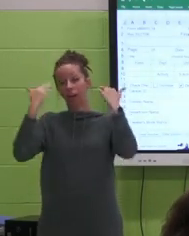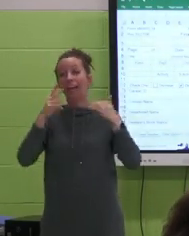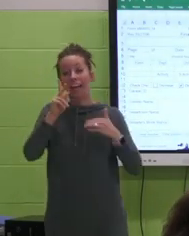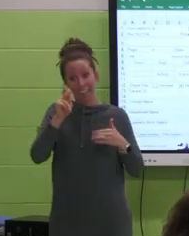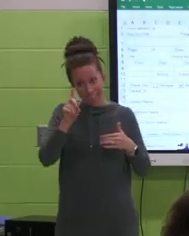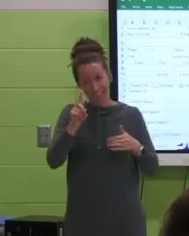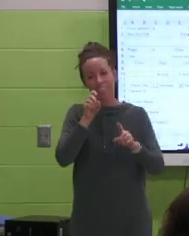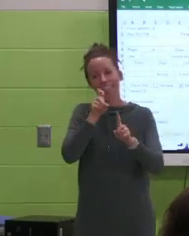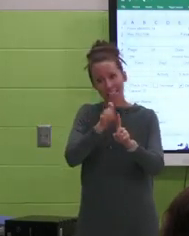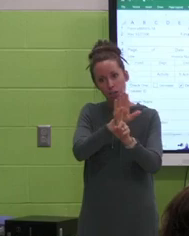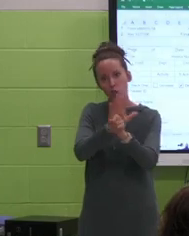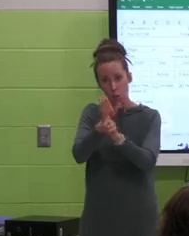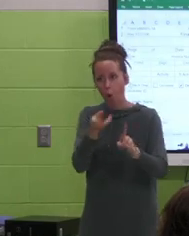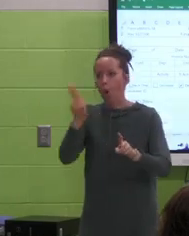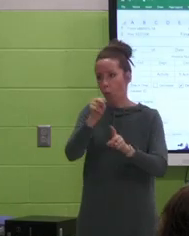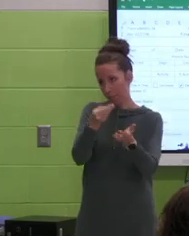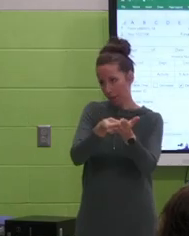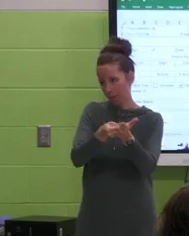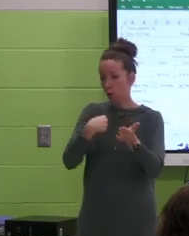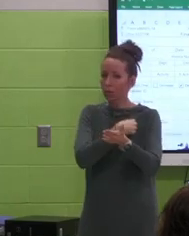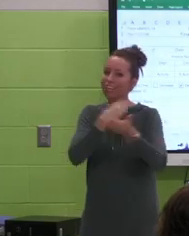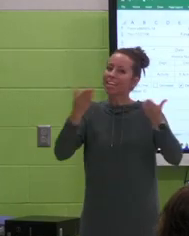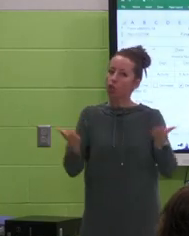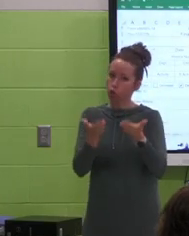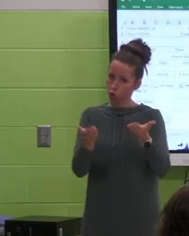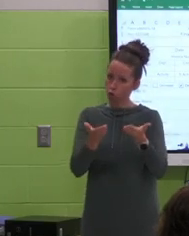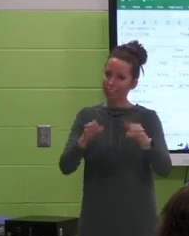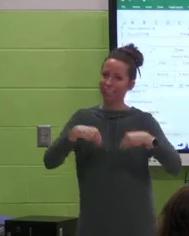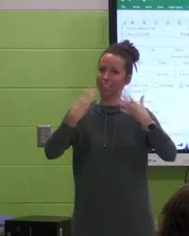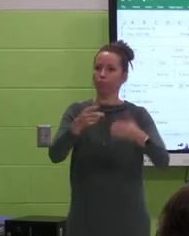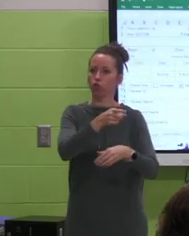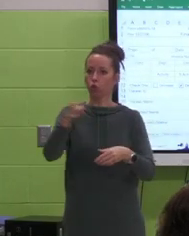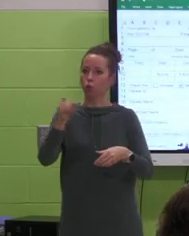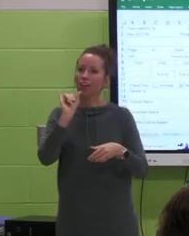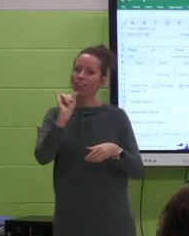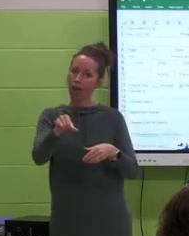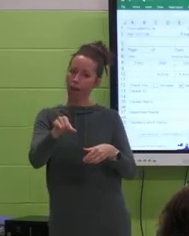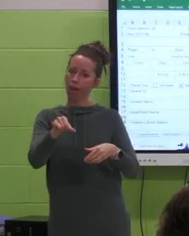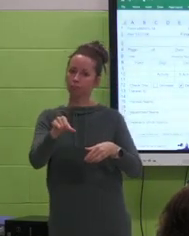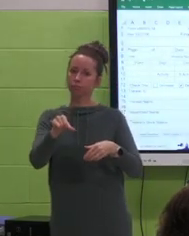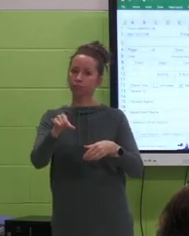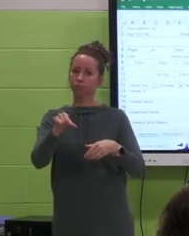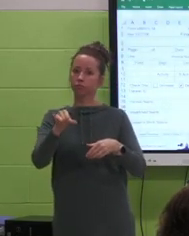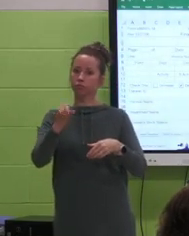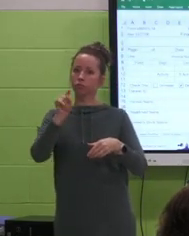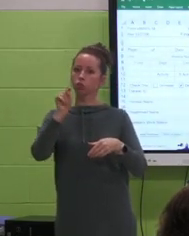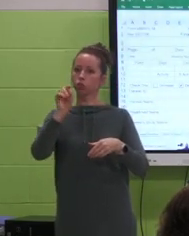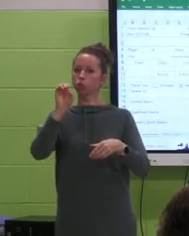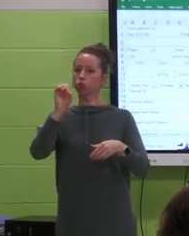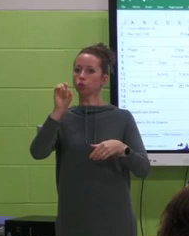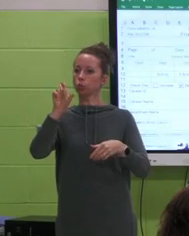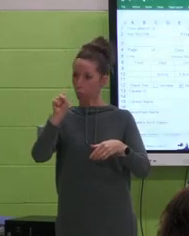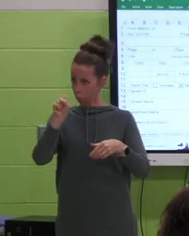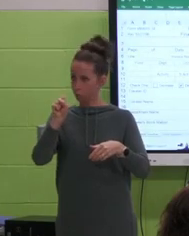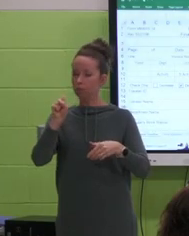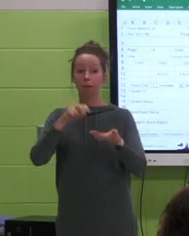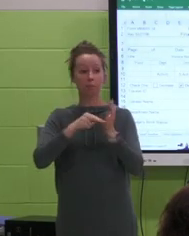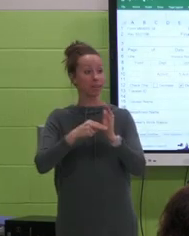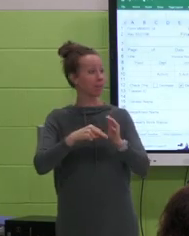money so we are here to give you all those preliminary tools so that that guy can help